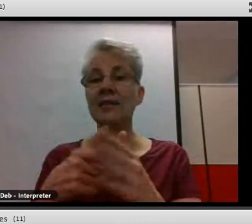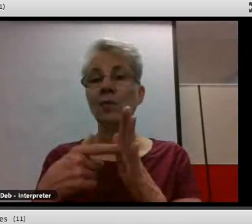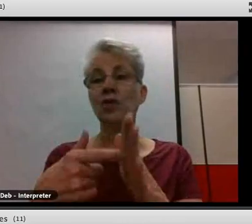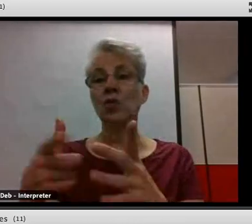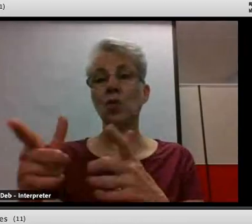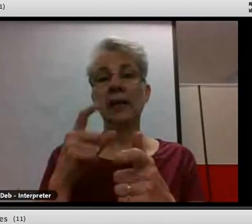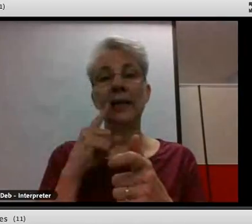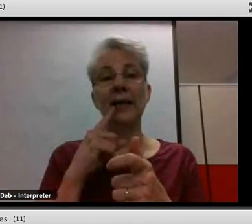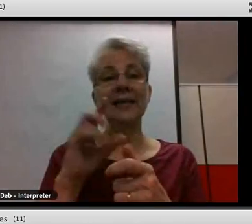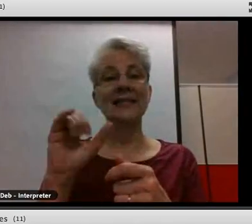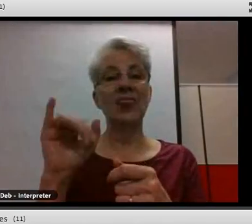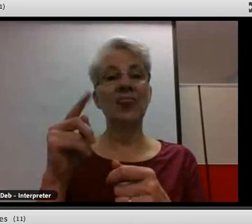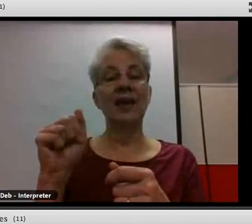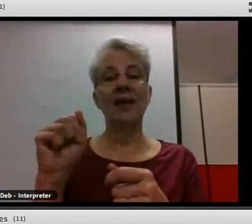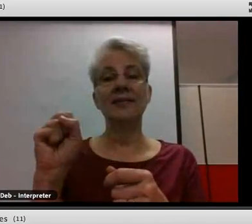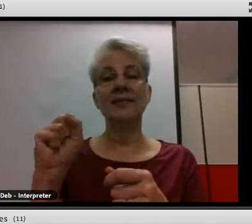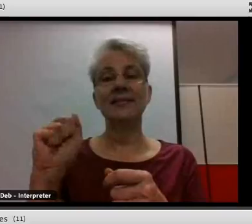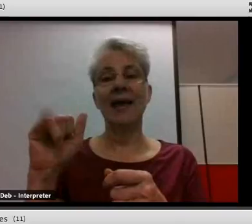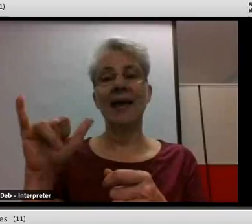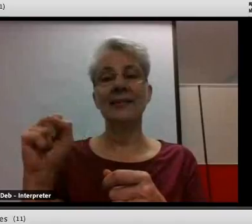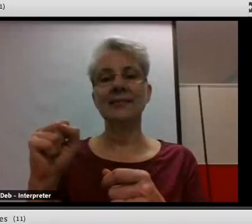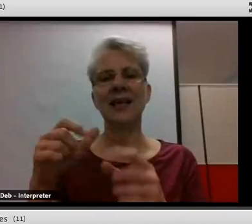So you can see what it's --